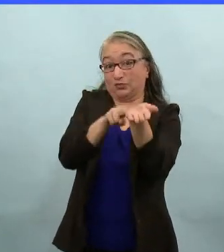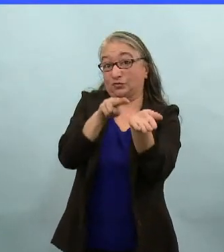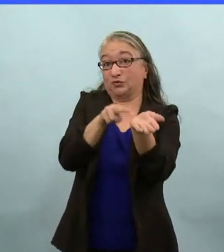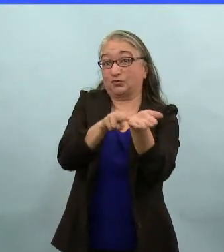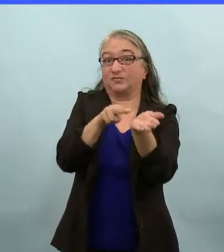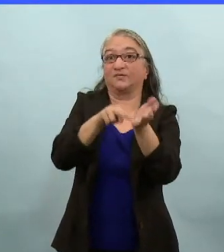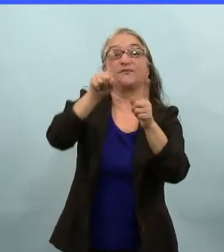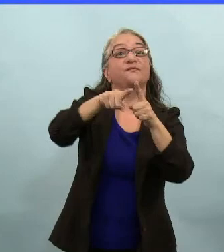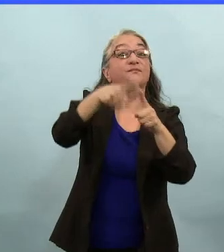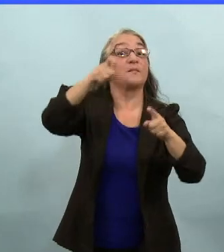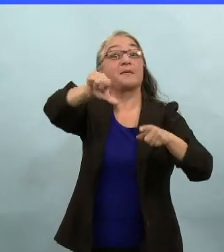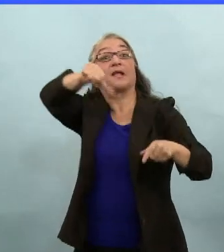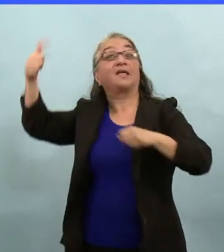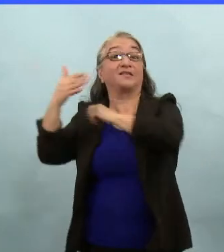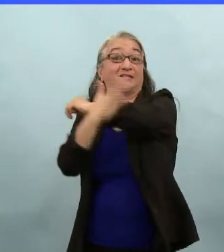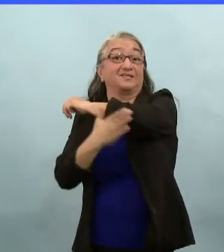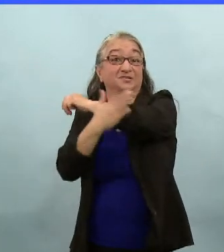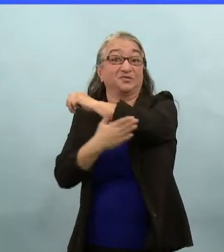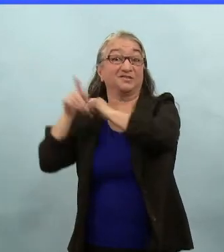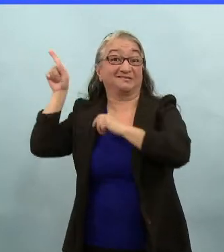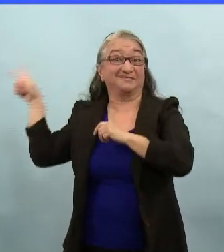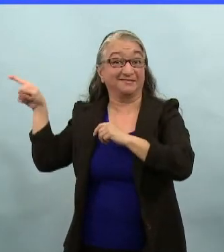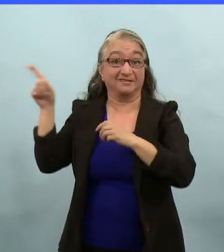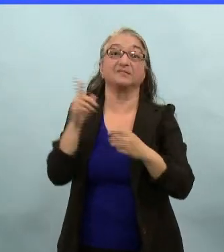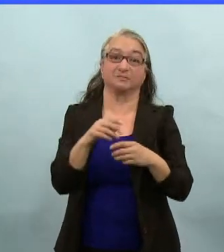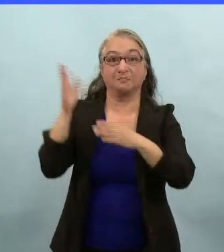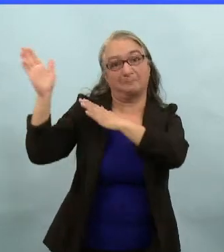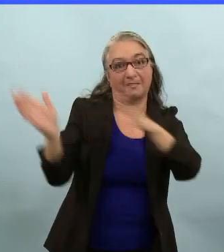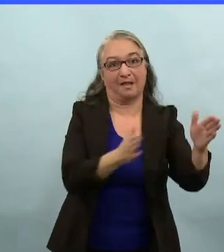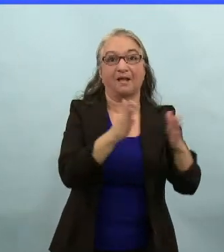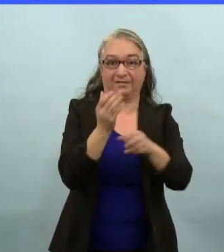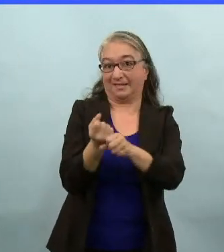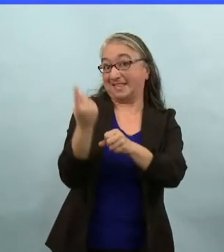building on the successes of bridging programs for internationally educated nurses